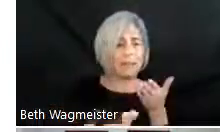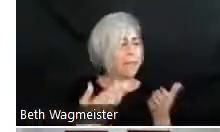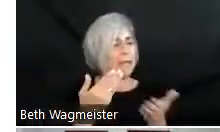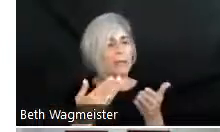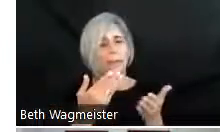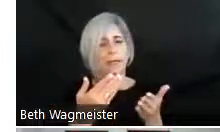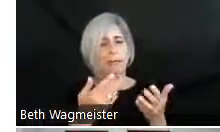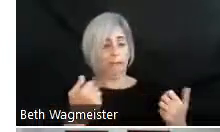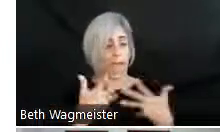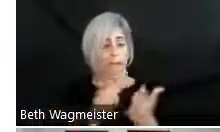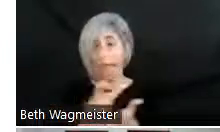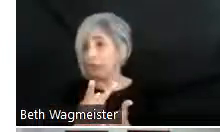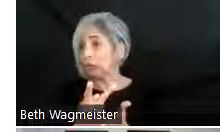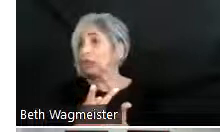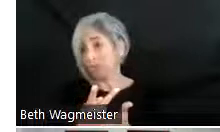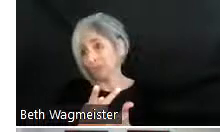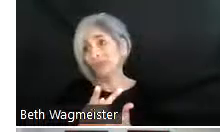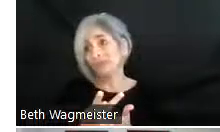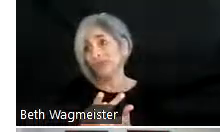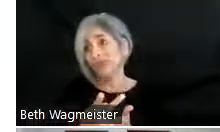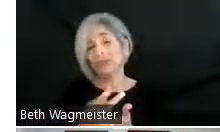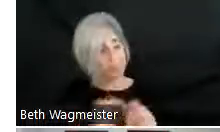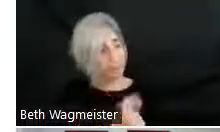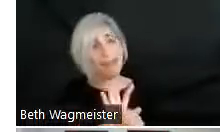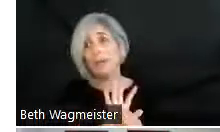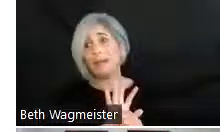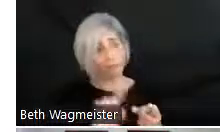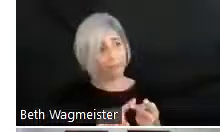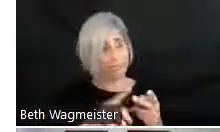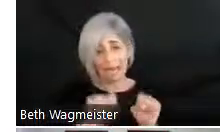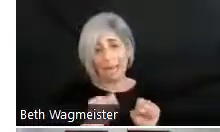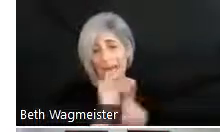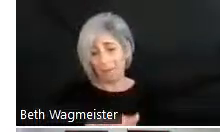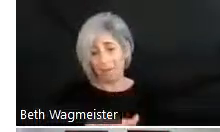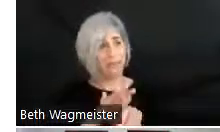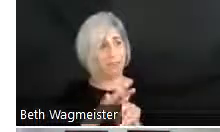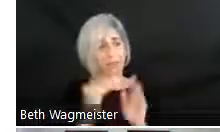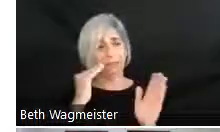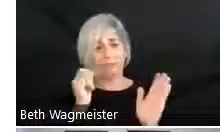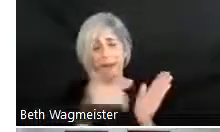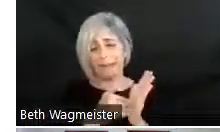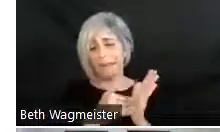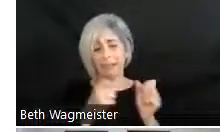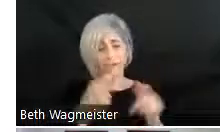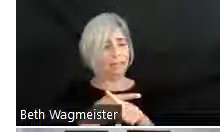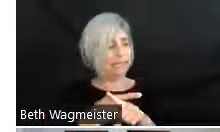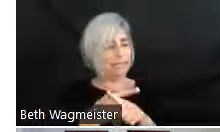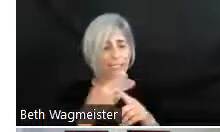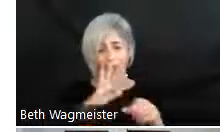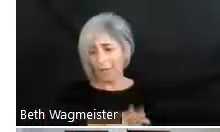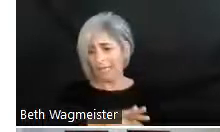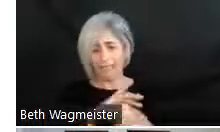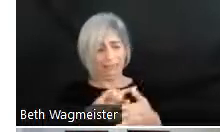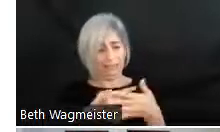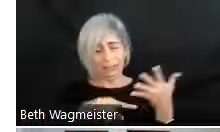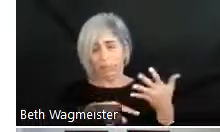of failure. You said the pandemic, ableism, stress, I put in some here as well. She's